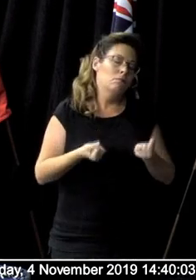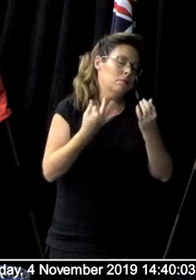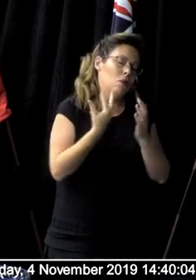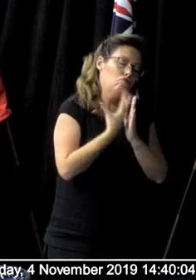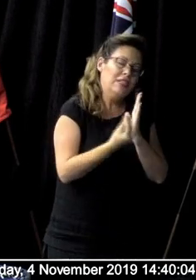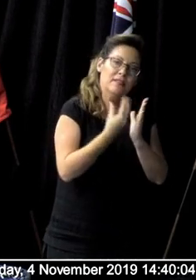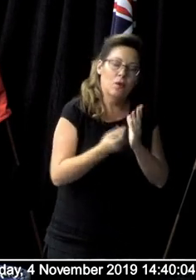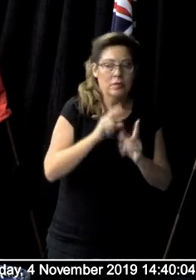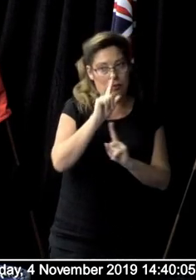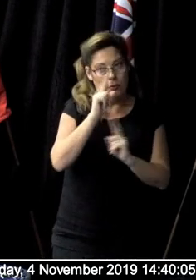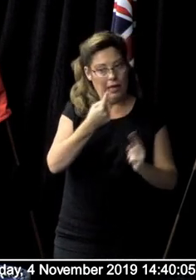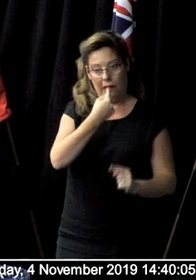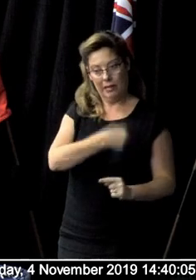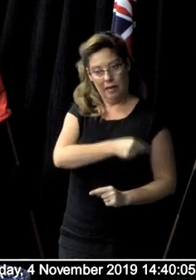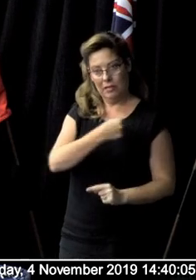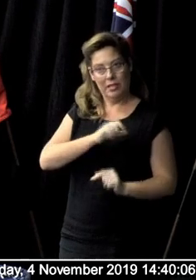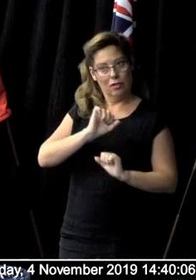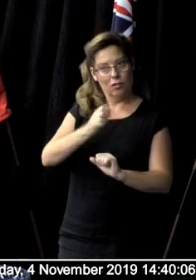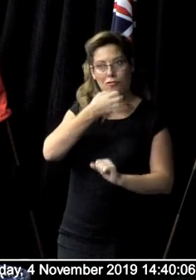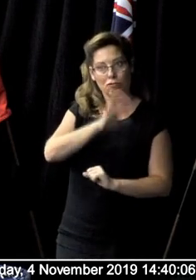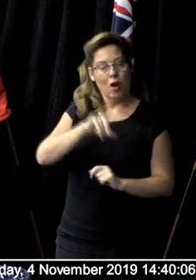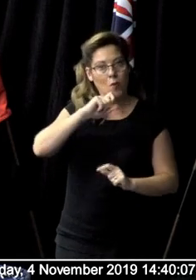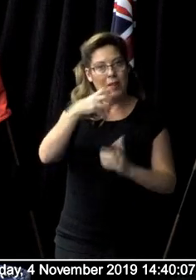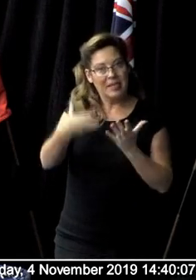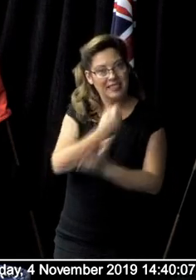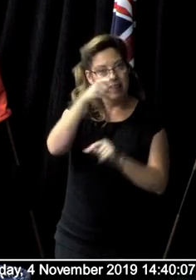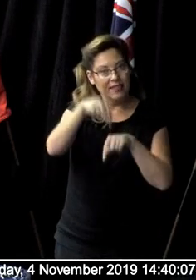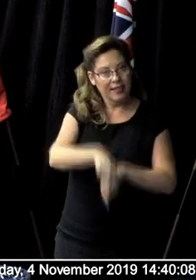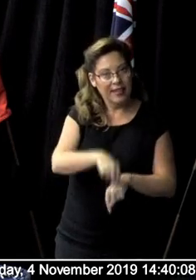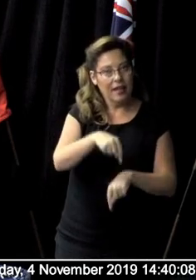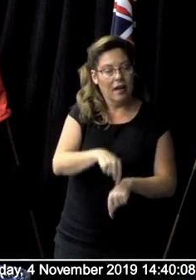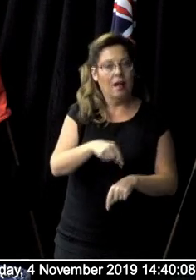We can’t ensure that your child will be safe if they enrol at this school.